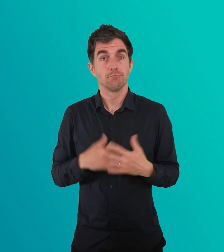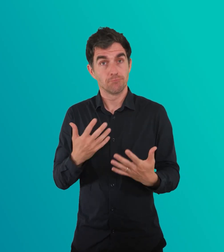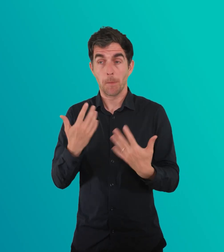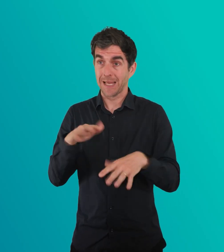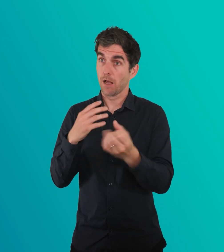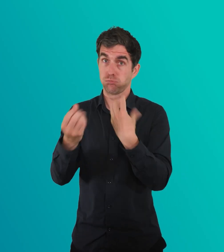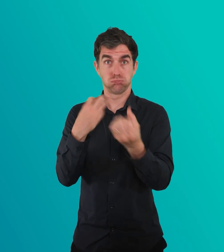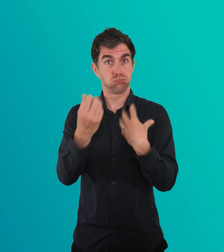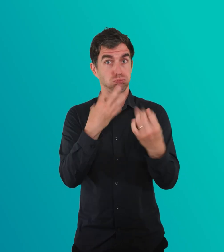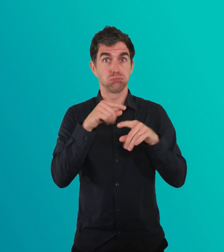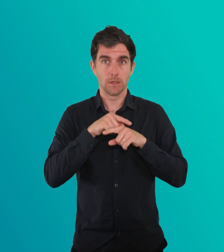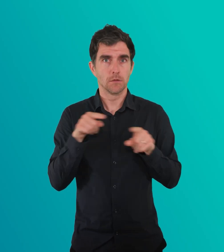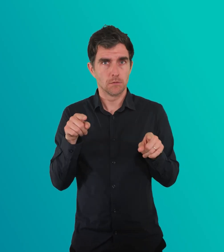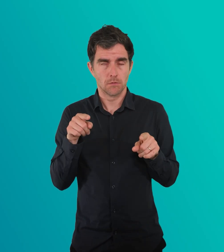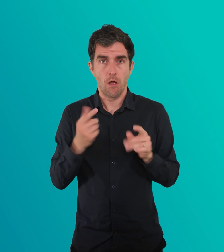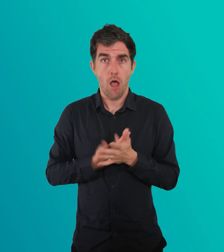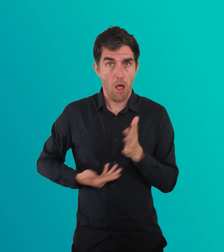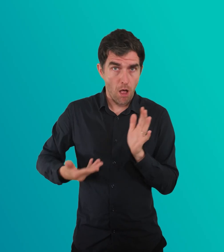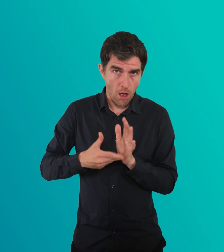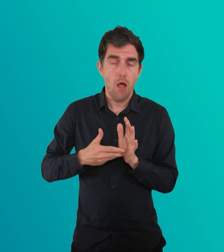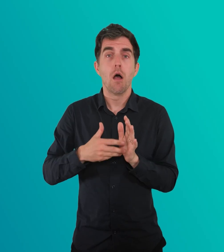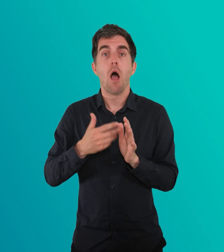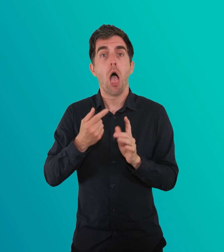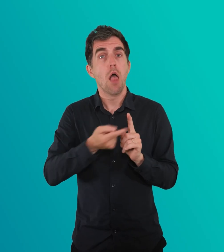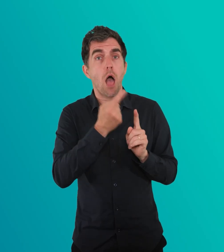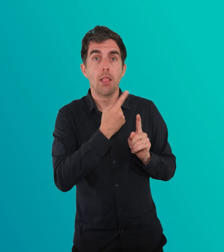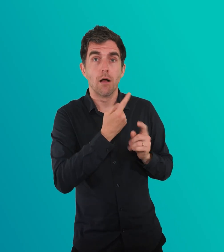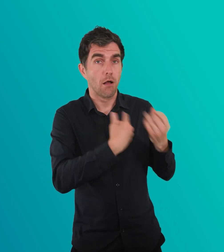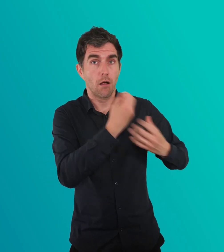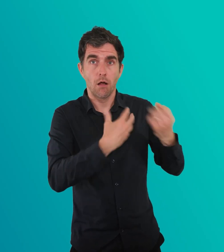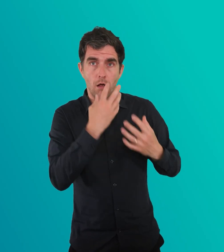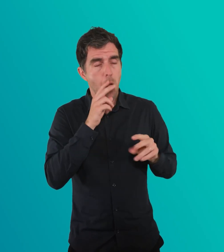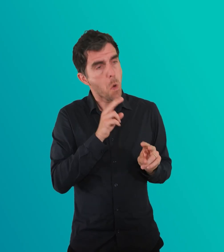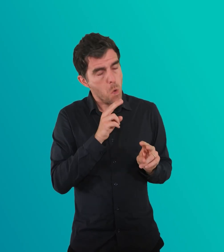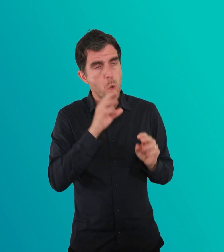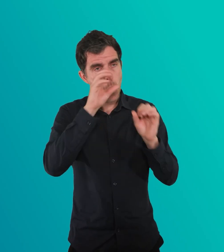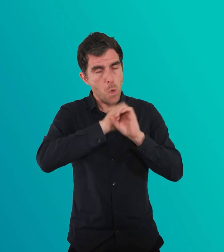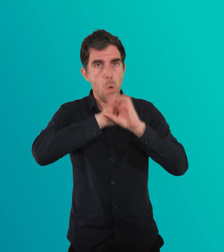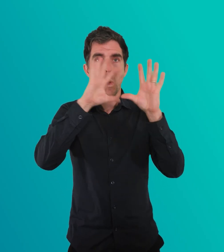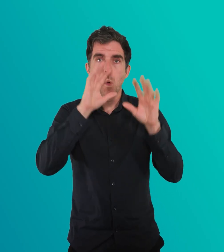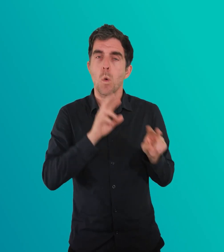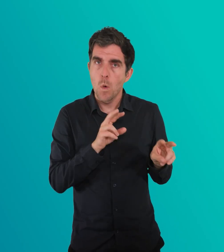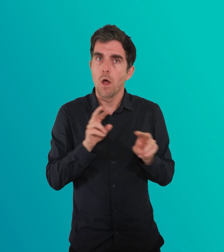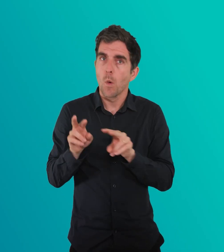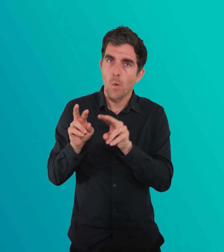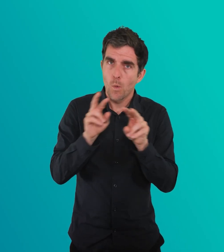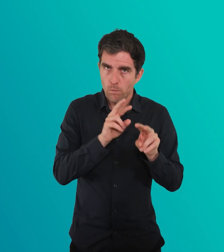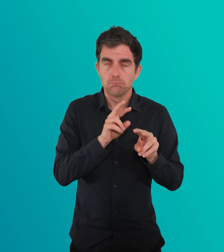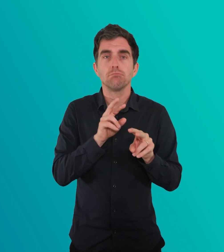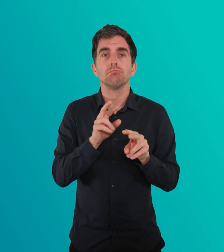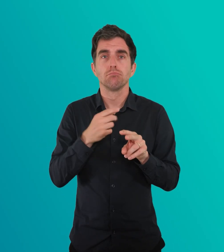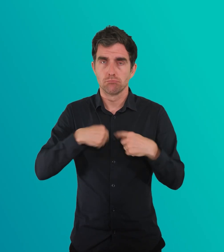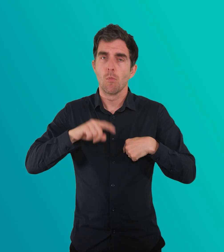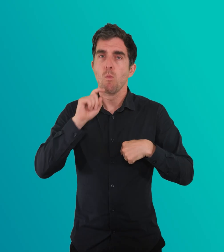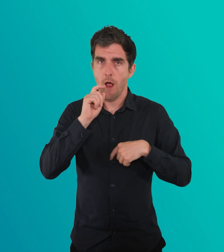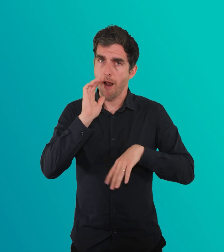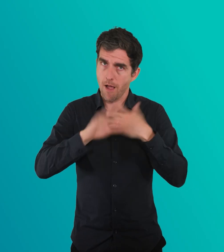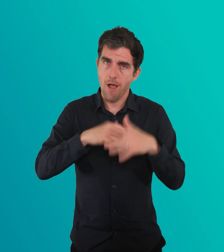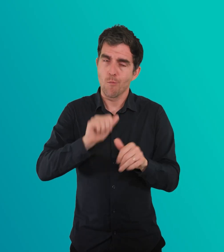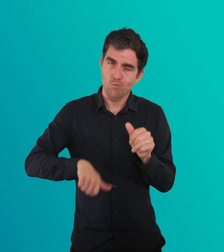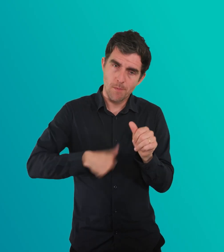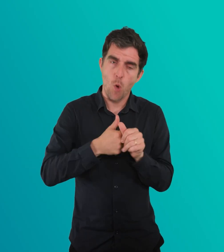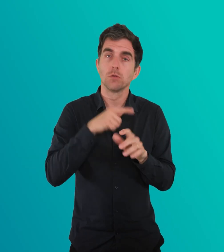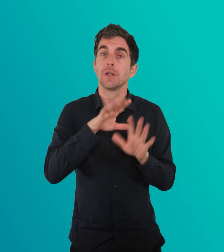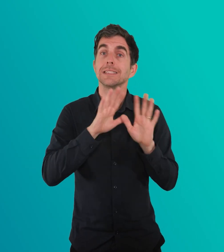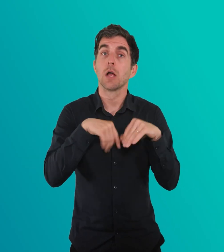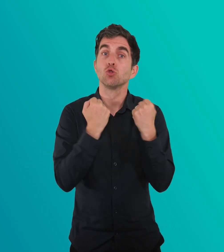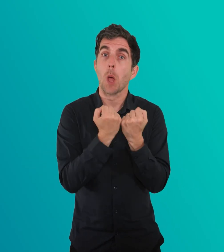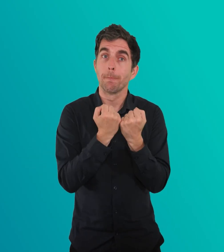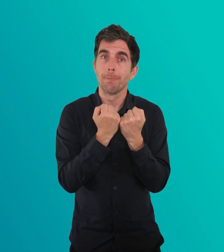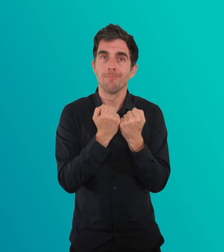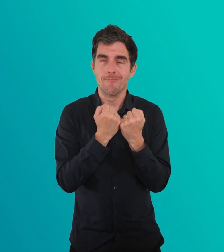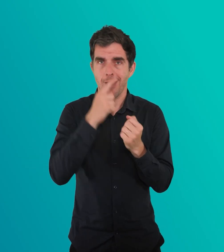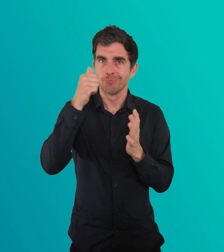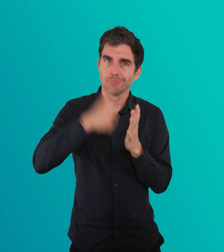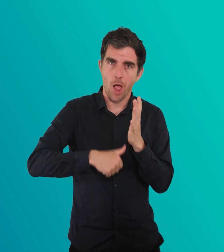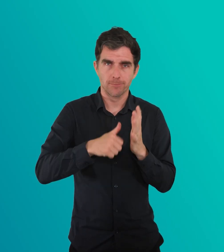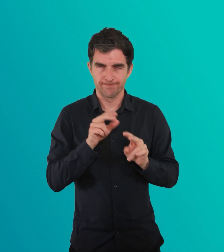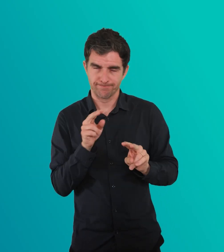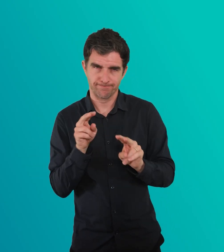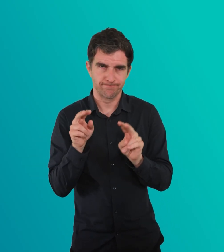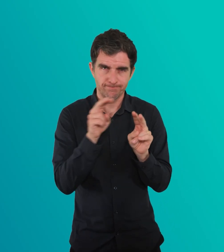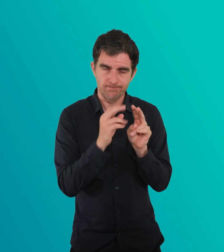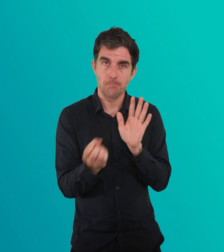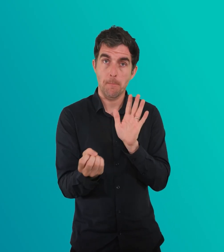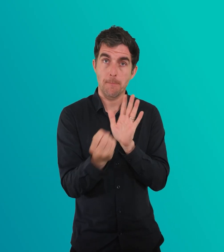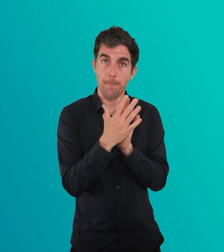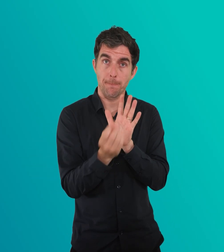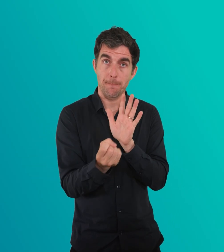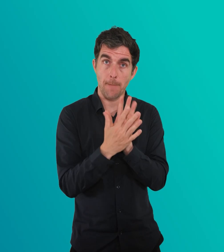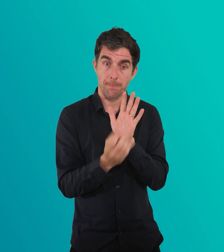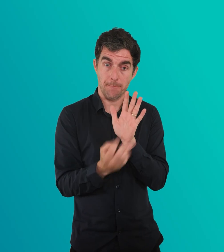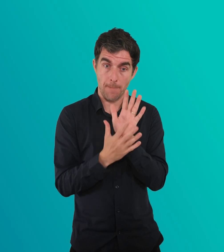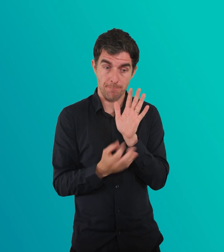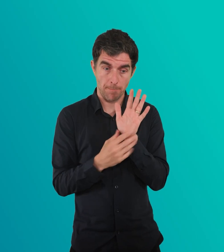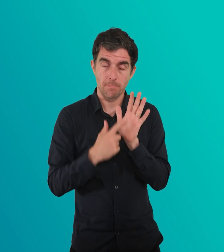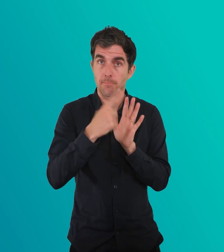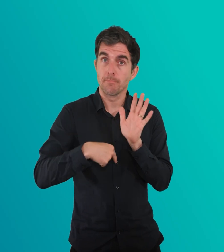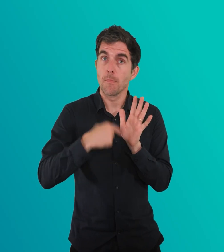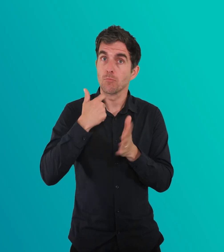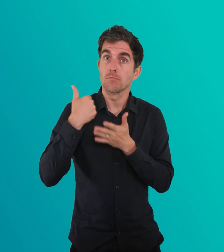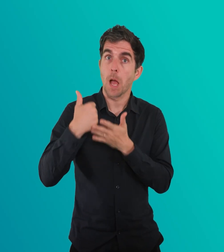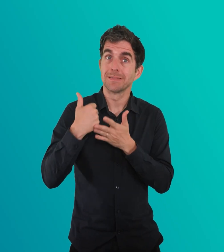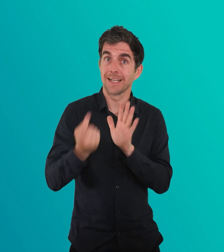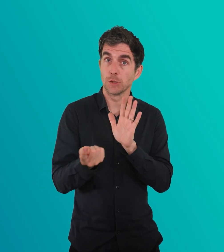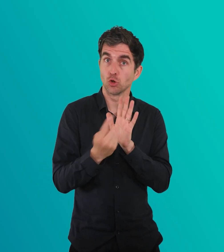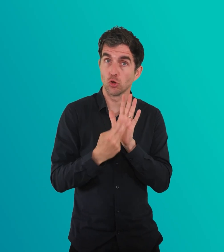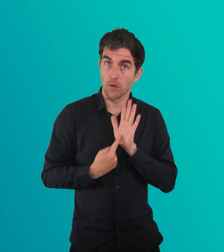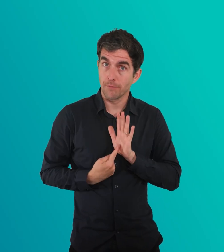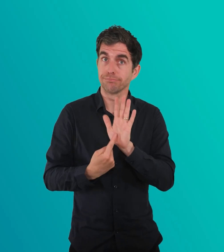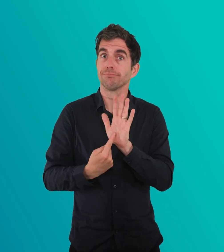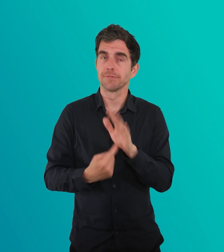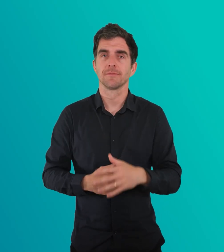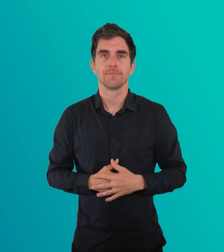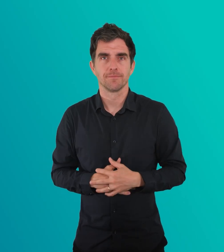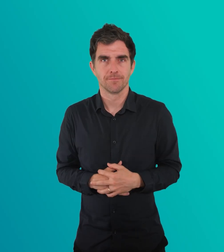The responses, along with the insight we receive from the other strands, will support the steering group as we begin to develop recommendations.